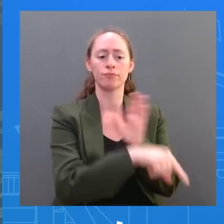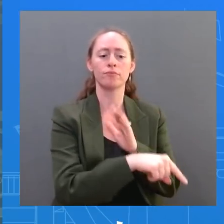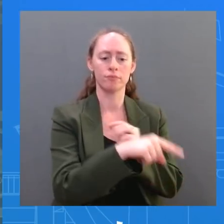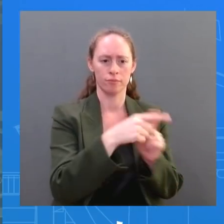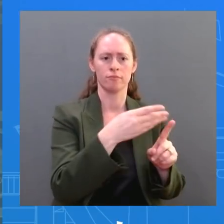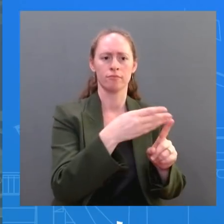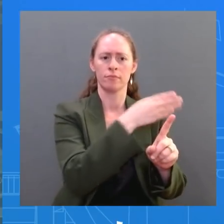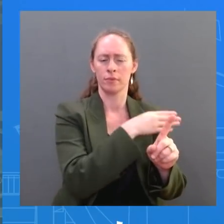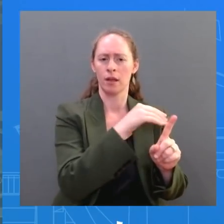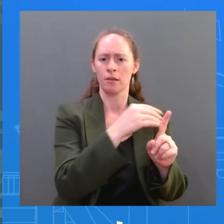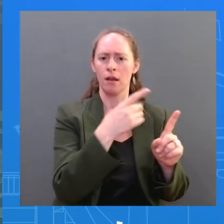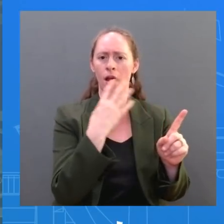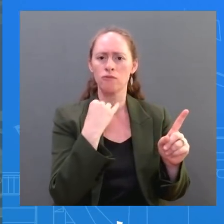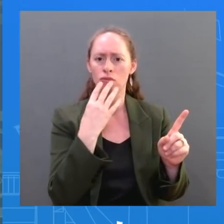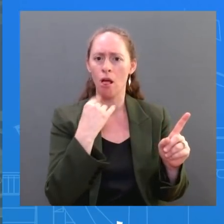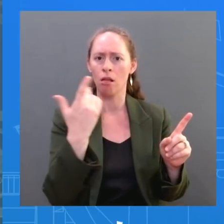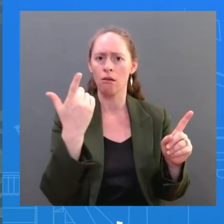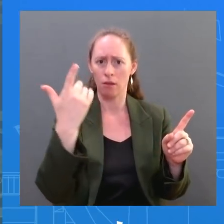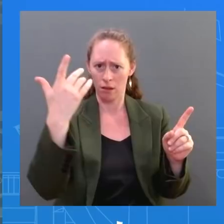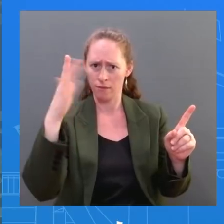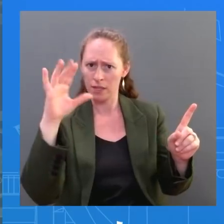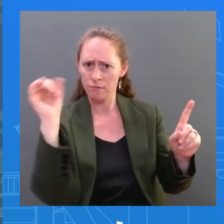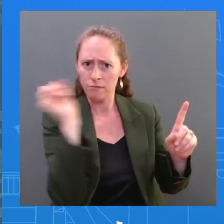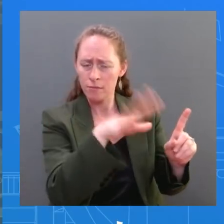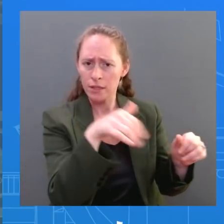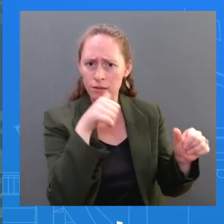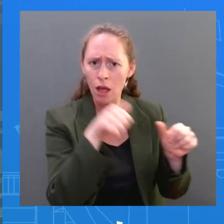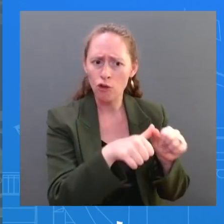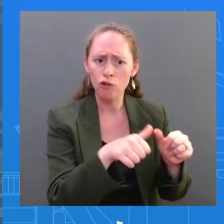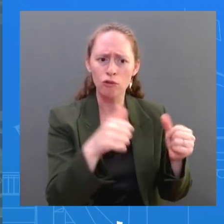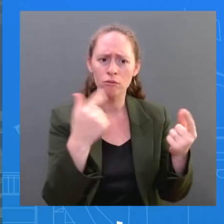a chance to read it. And I'm not going to get ahead of the President's travel